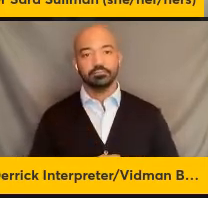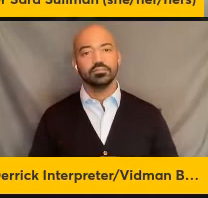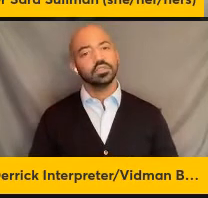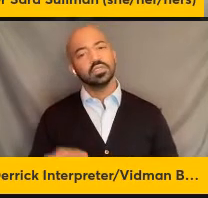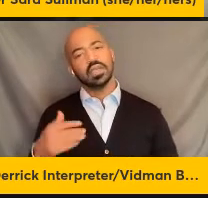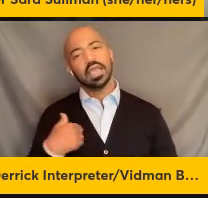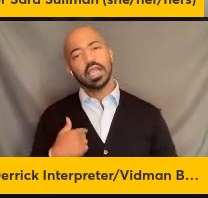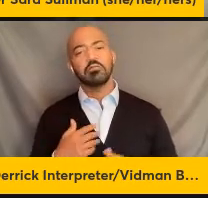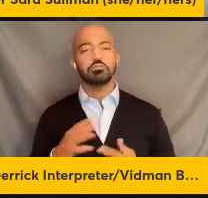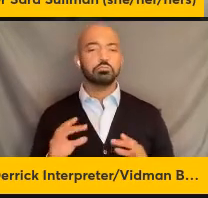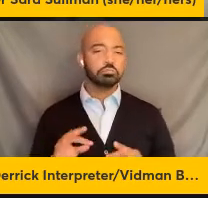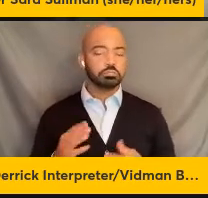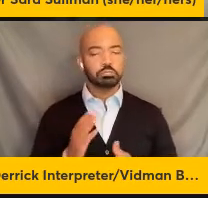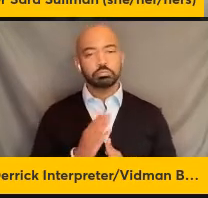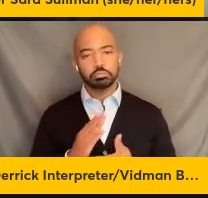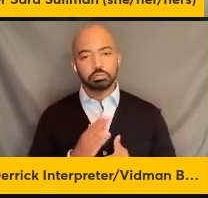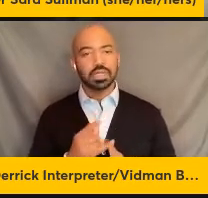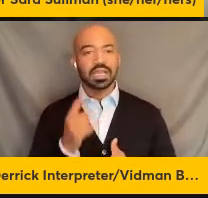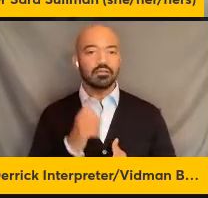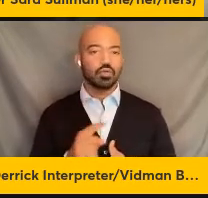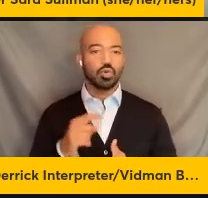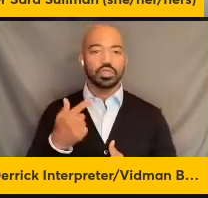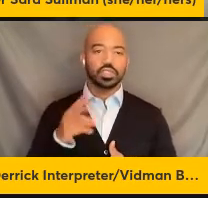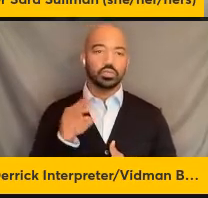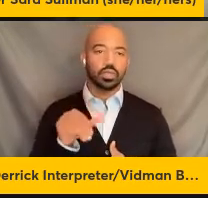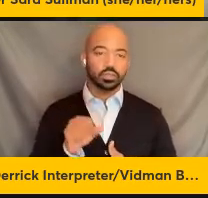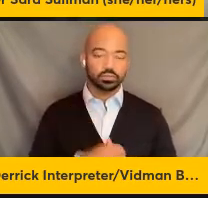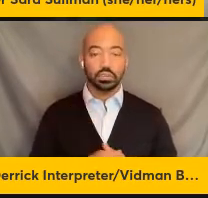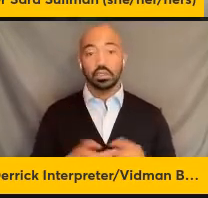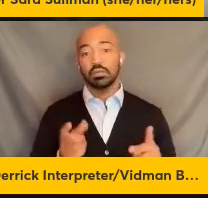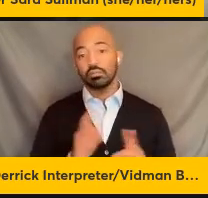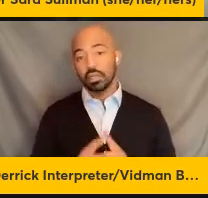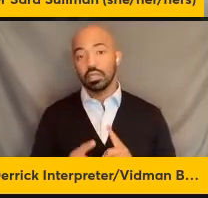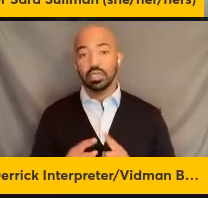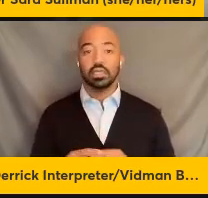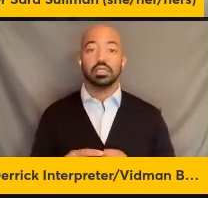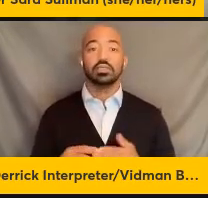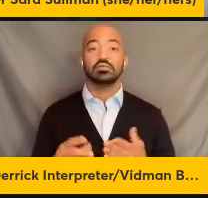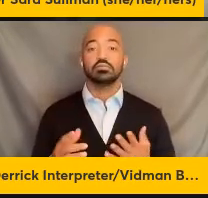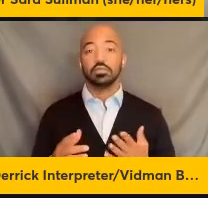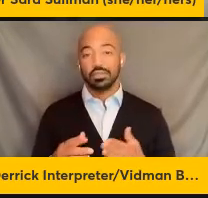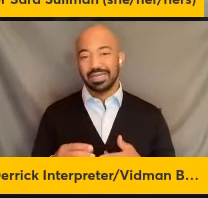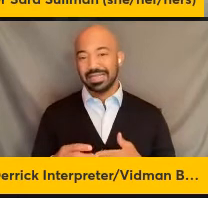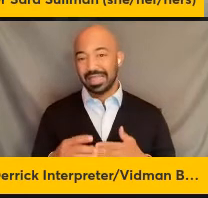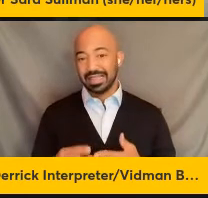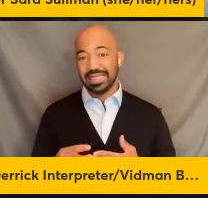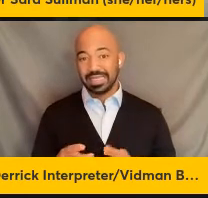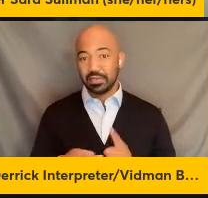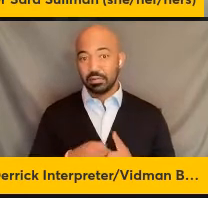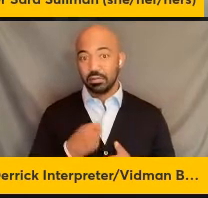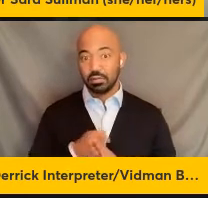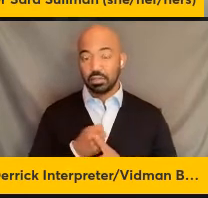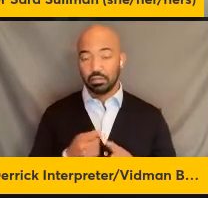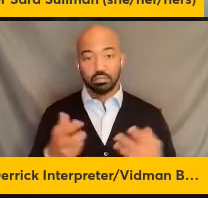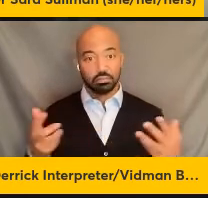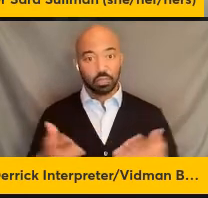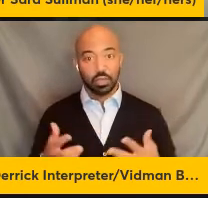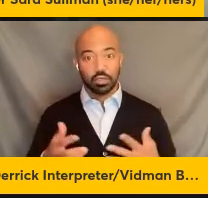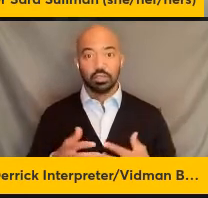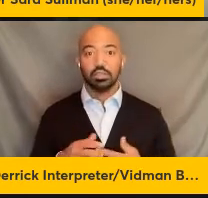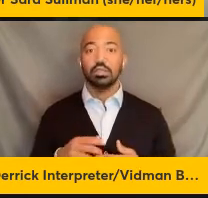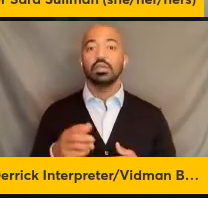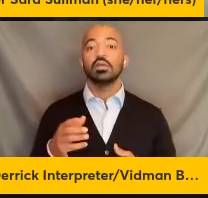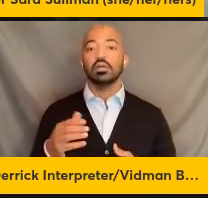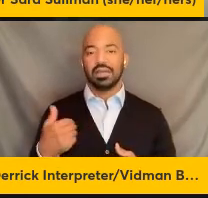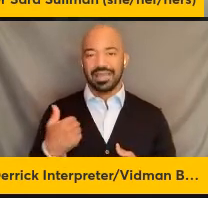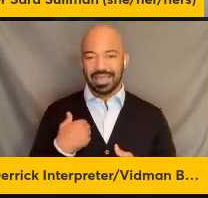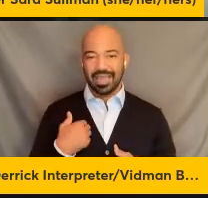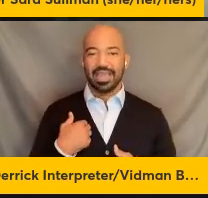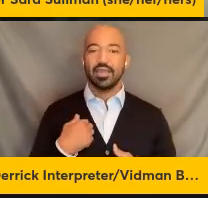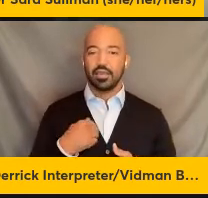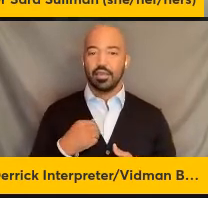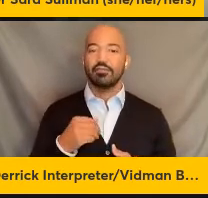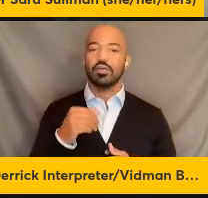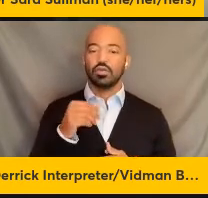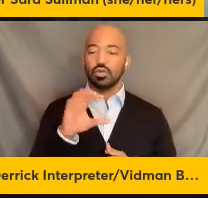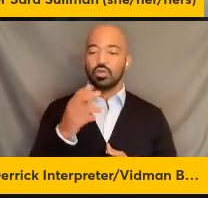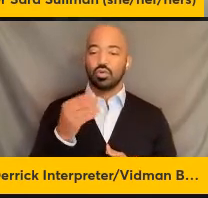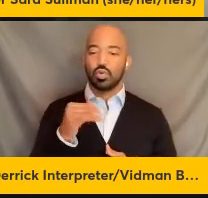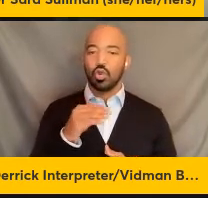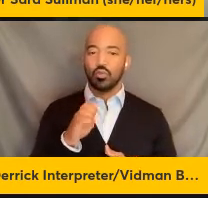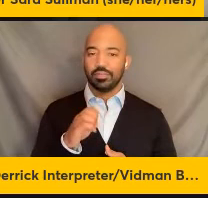is expected for an infectious disease GWAS, but delete snip was this snip in on chromosome three where the A allele which is the